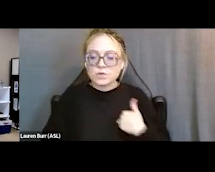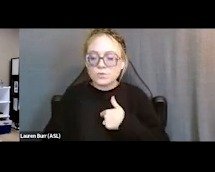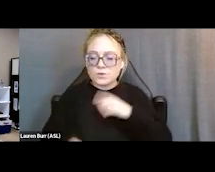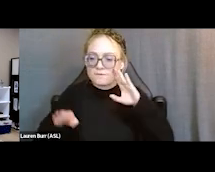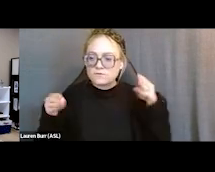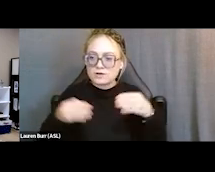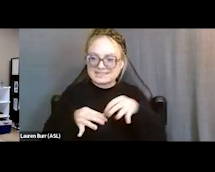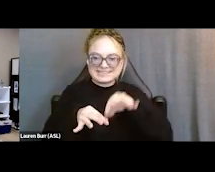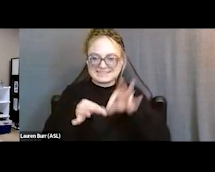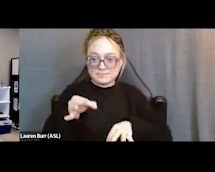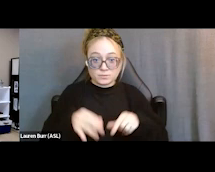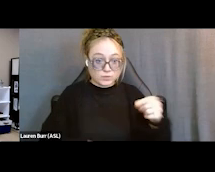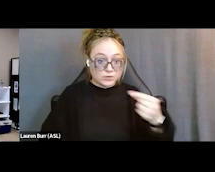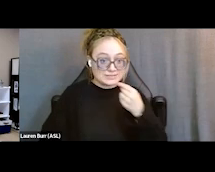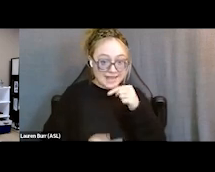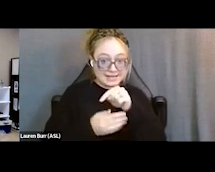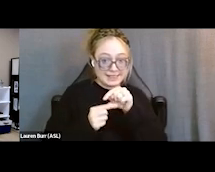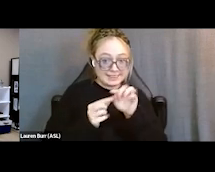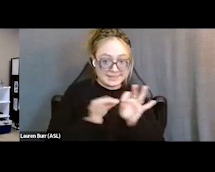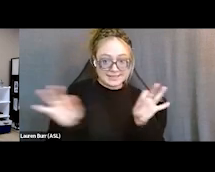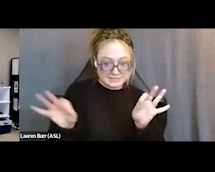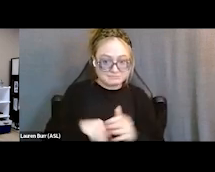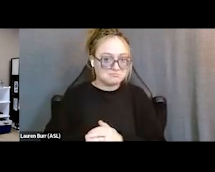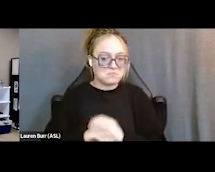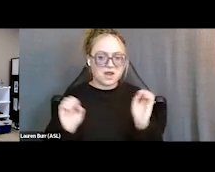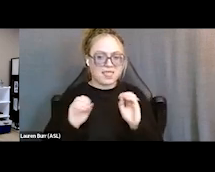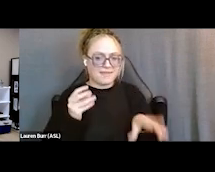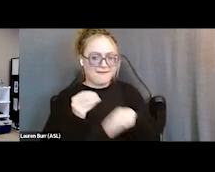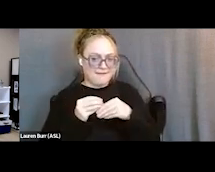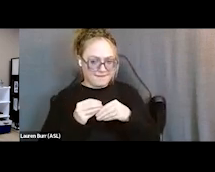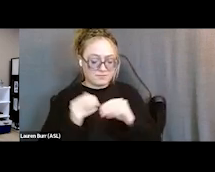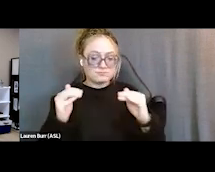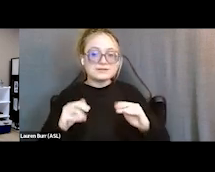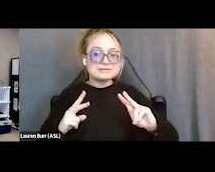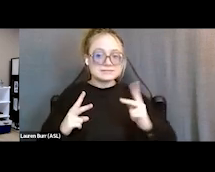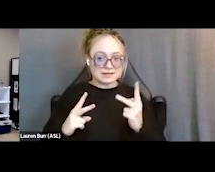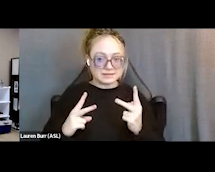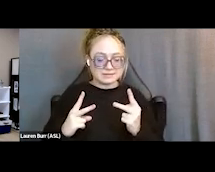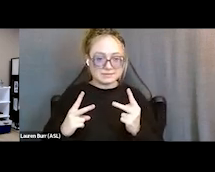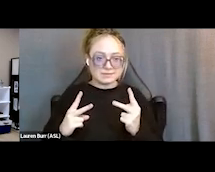what they said without adding anything additional. And the second is, you know,